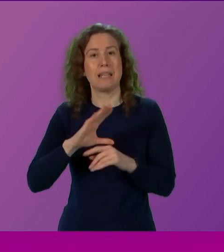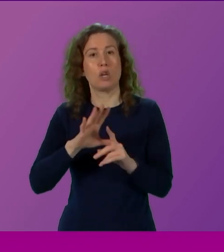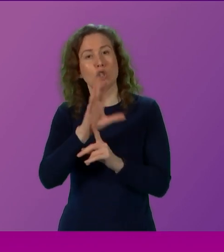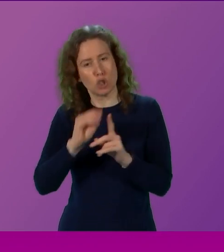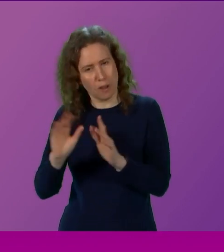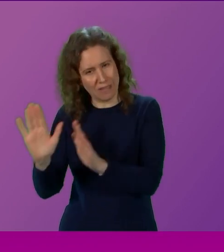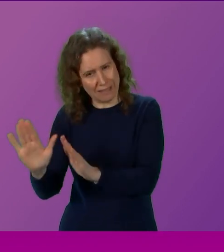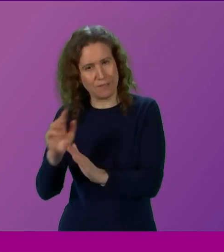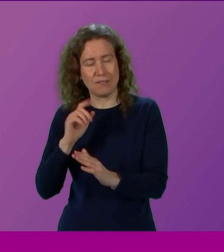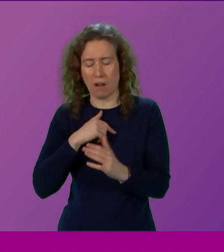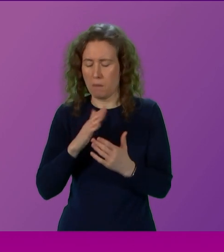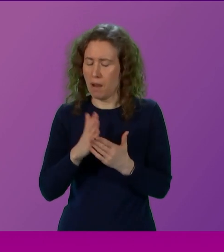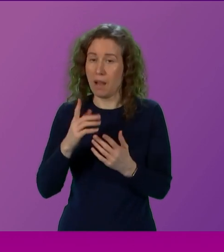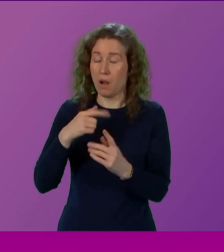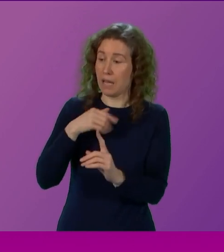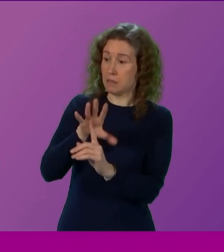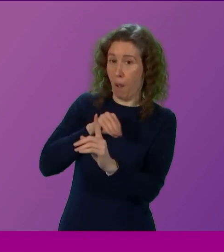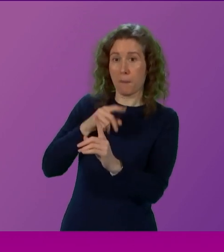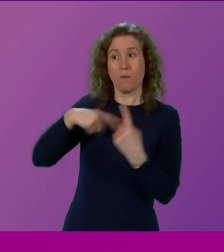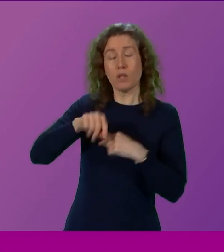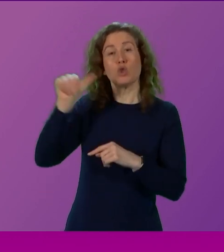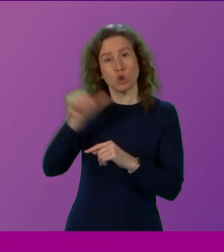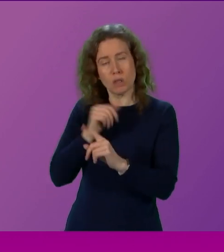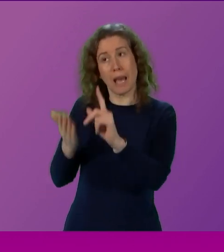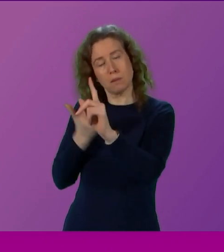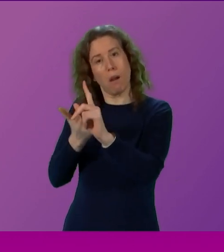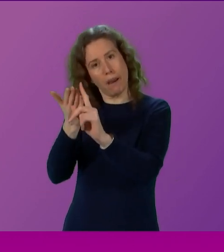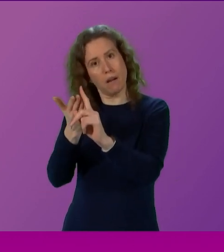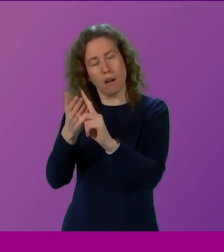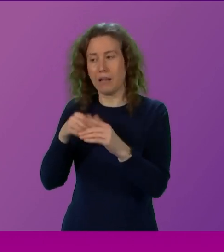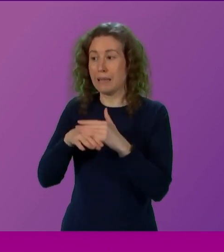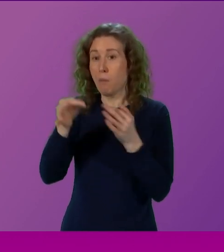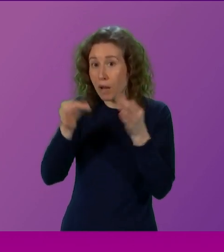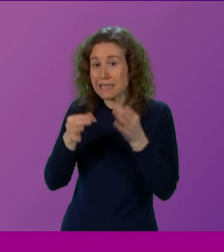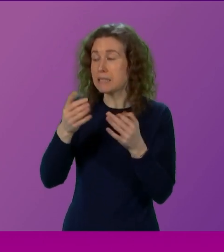David was an example of what we should aspire to in public life and in politics, so if Douglas Lumsden’s question turns out to be the closing question in today’s